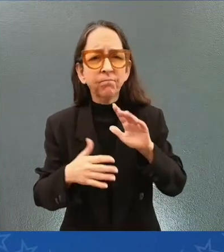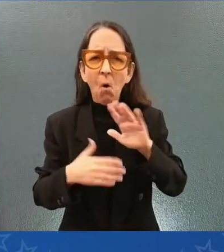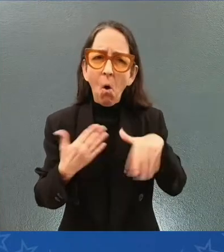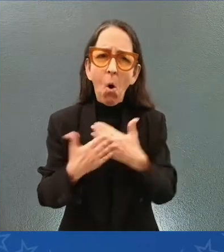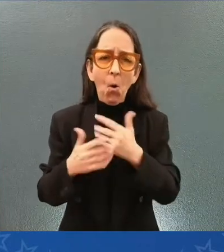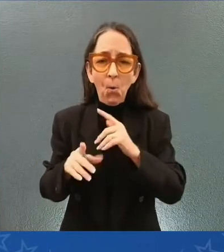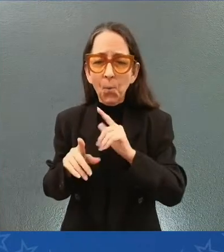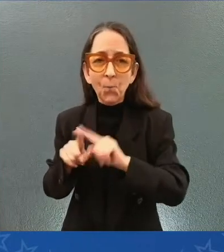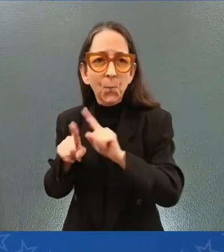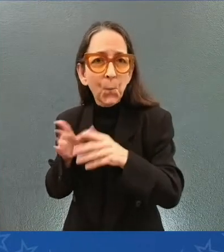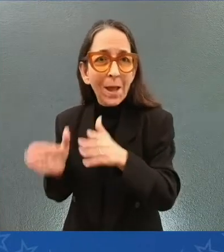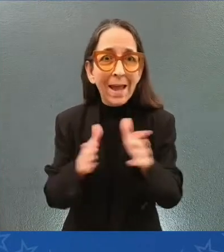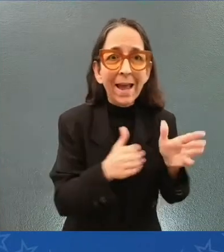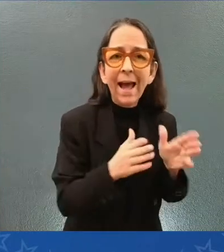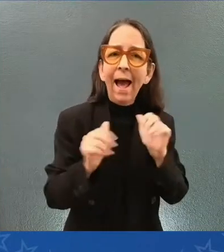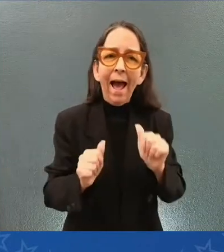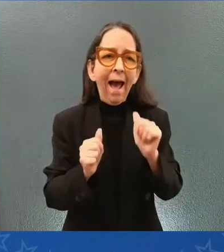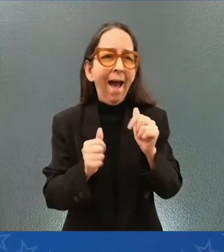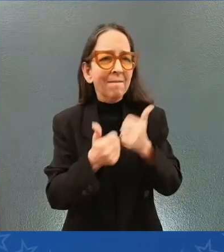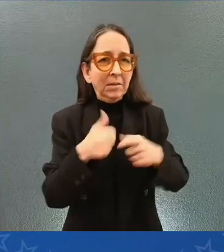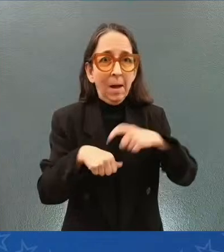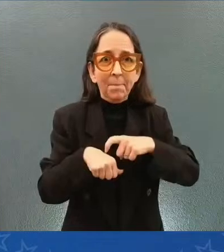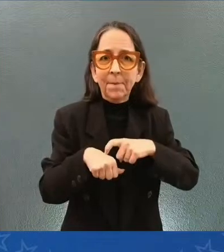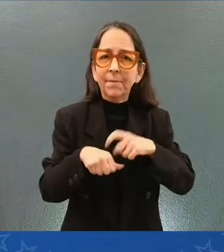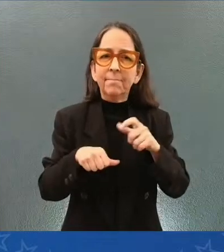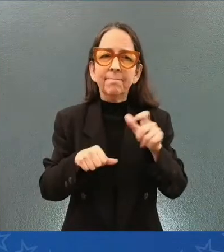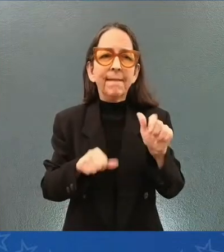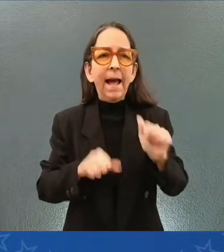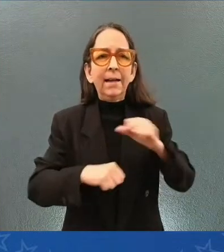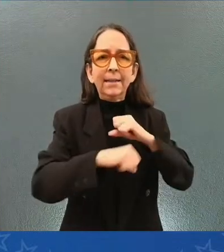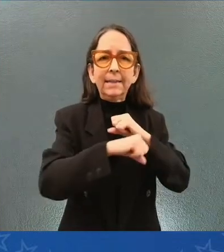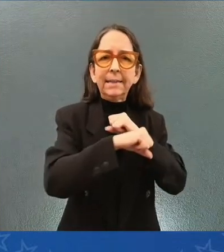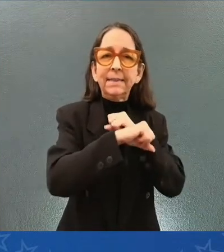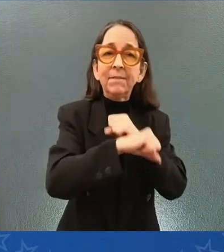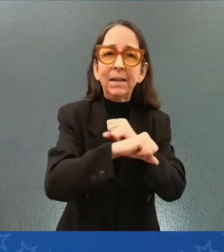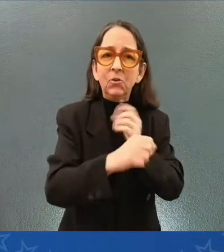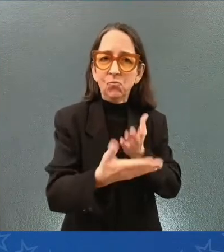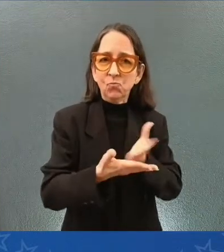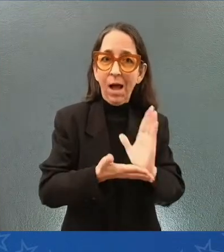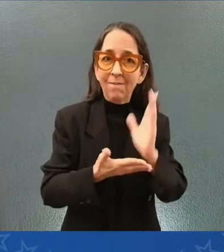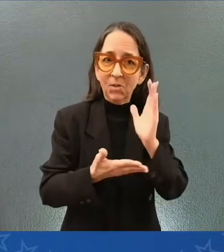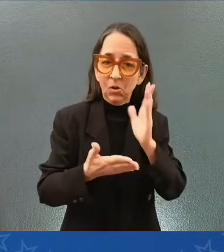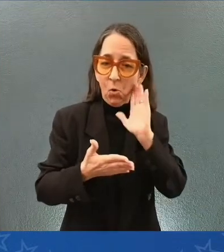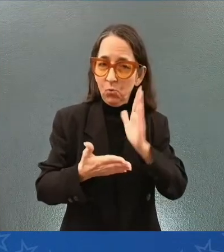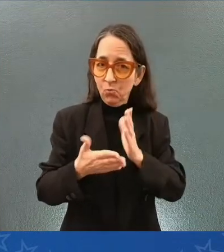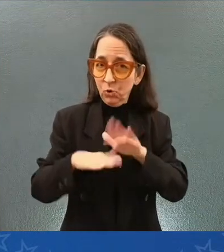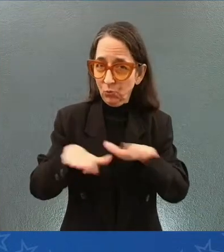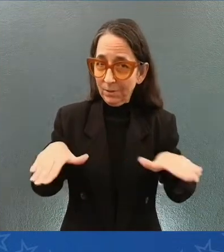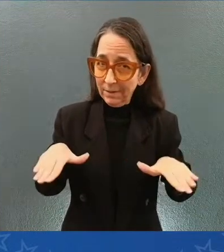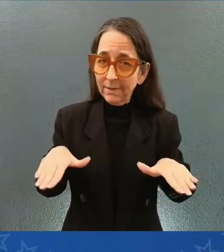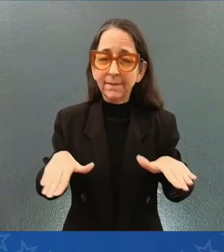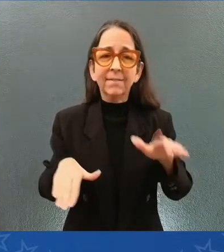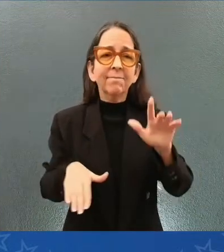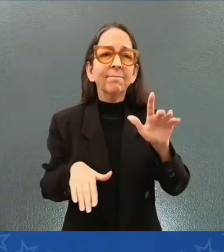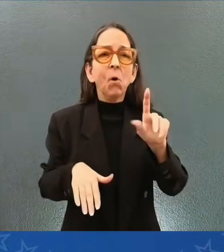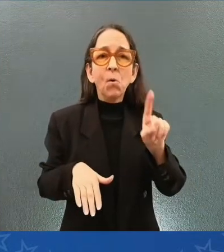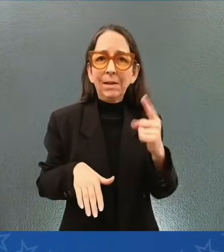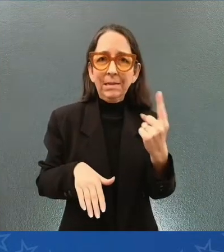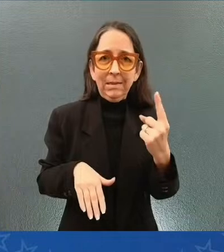As First Lady, she fought for universal healthcare and declared women's rights are human rights. As senator, she helped New York